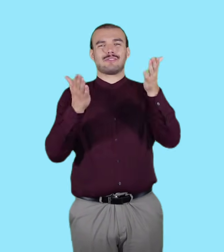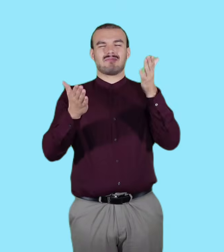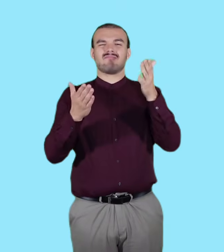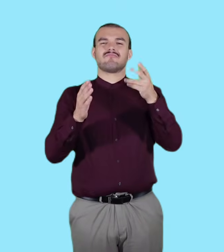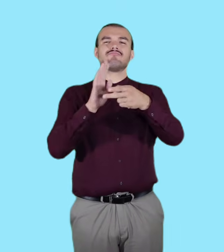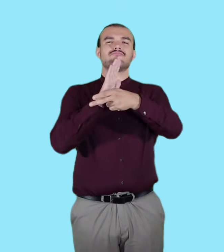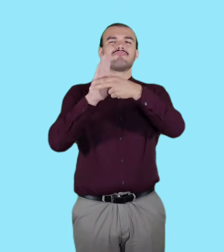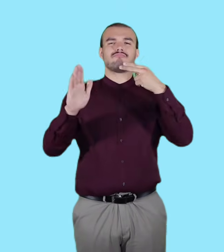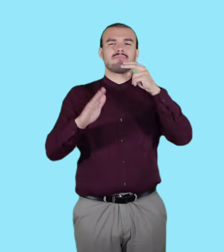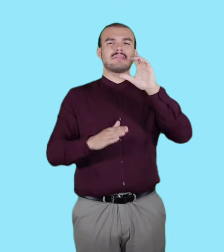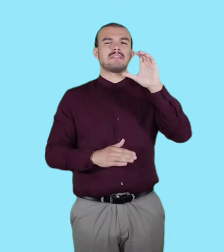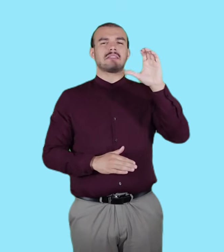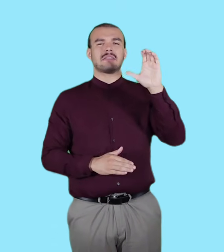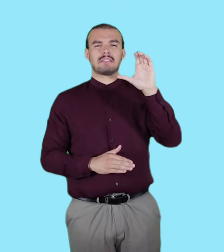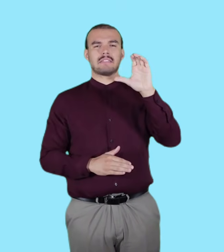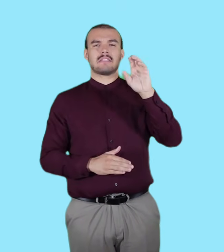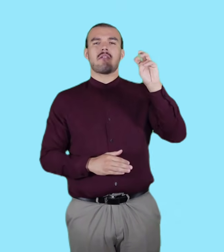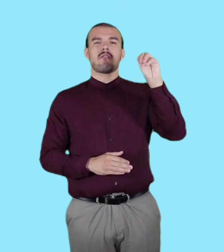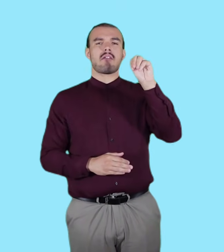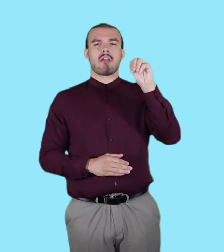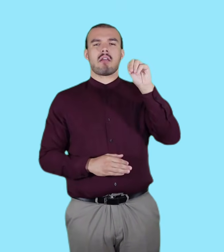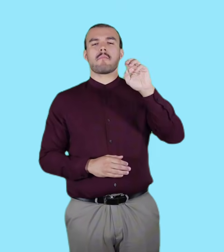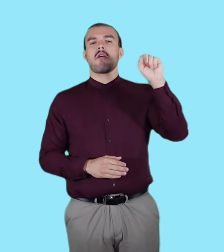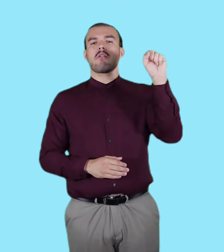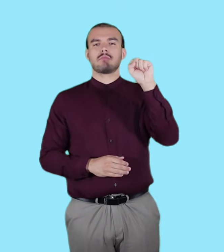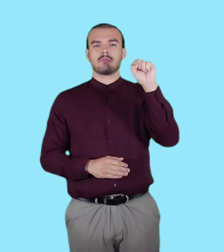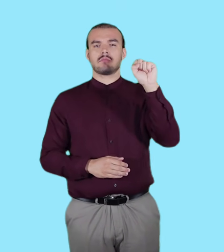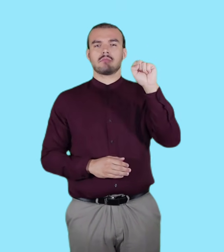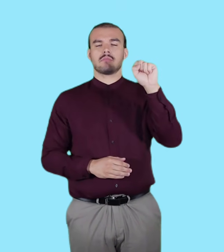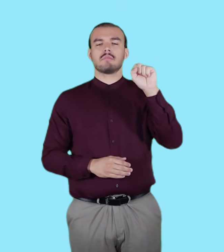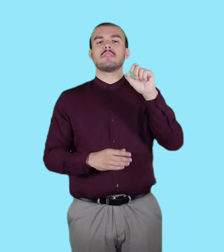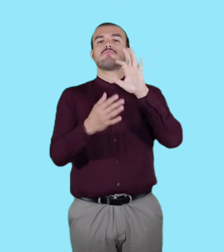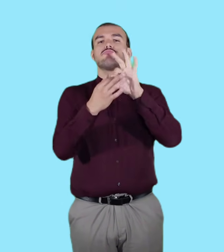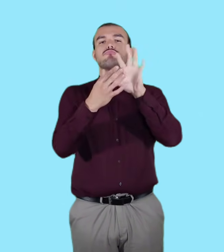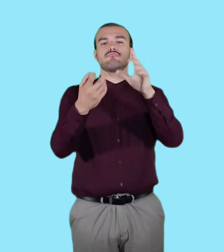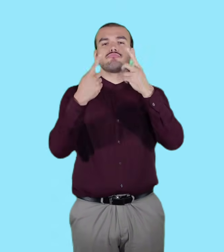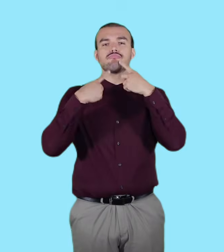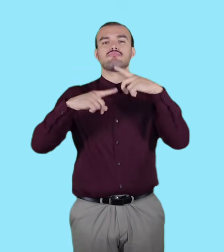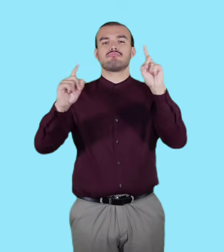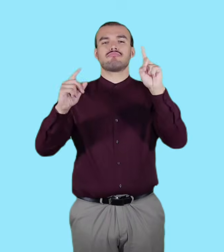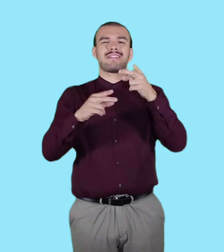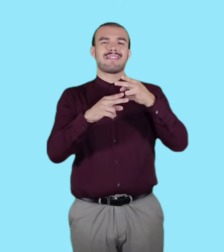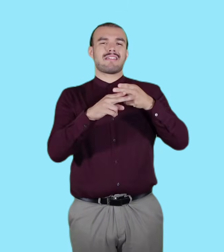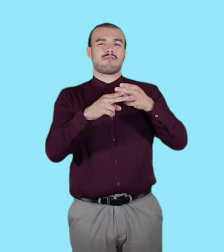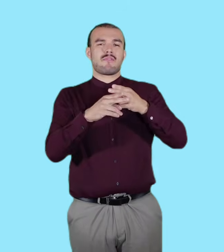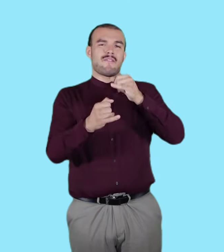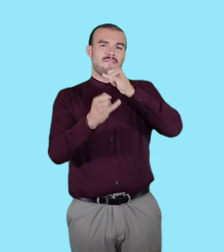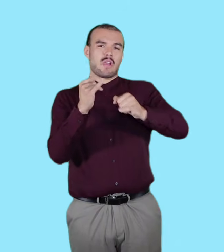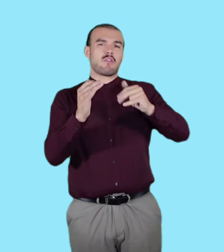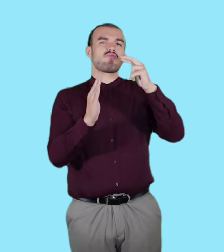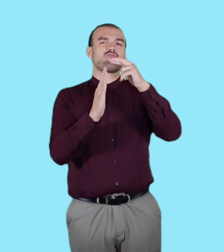or CMS, issued an interim final rule, or IFR.